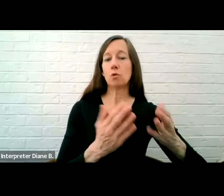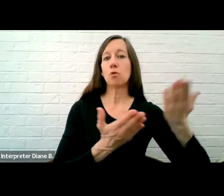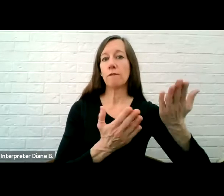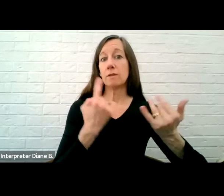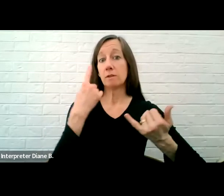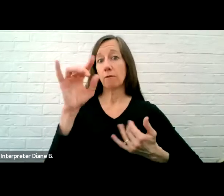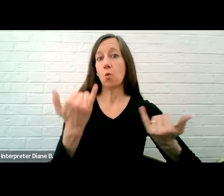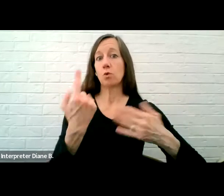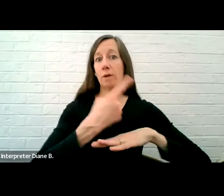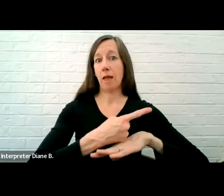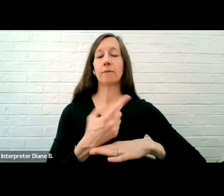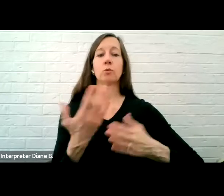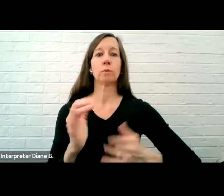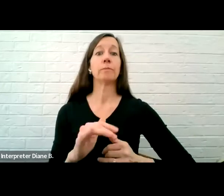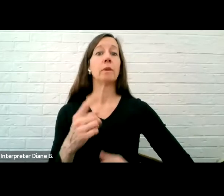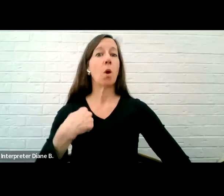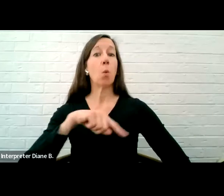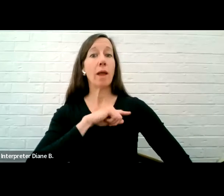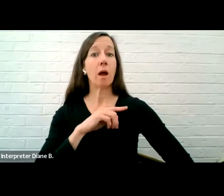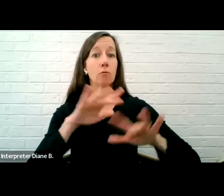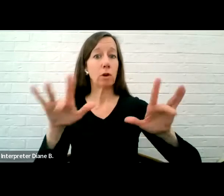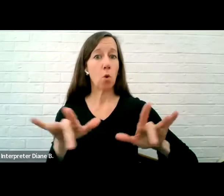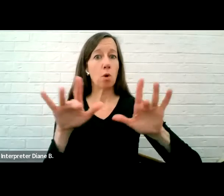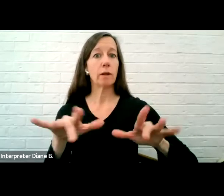We are recording today's webinars. So all attendees will be in. Listen!